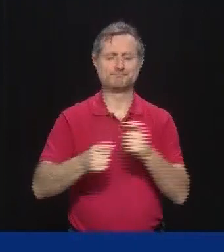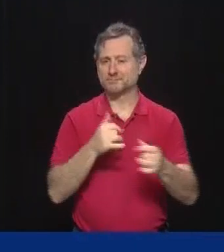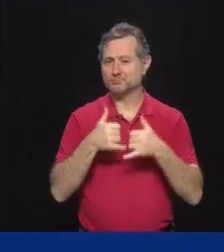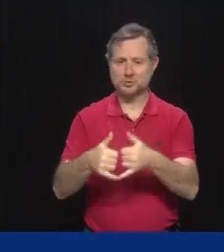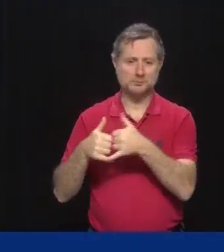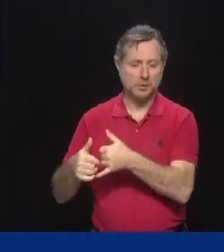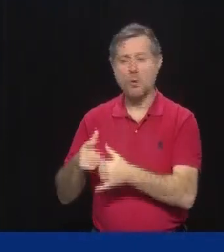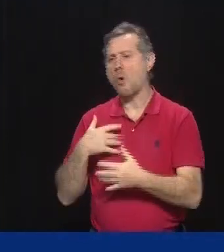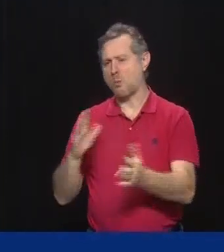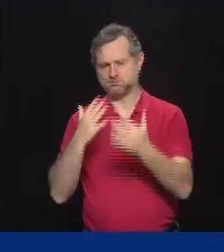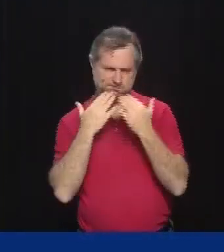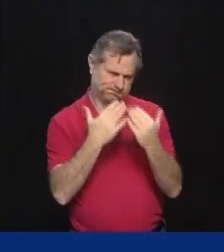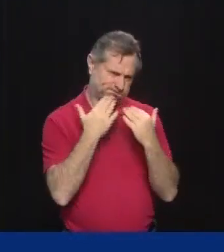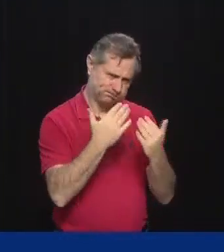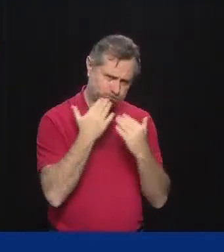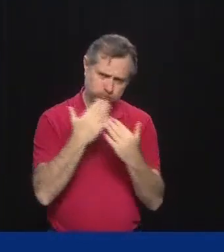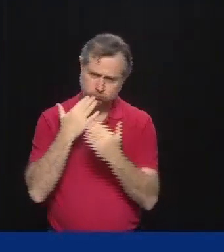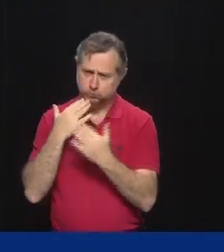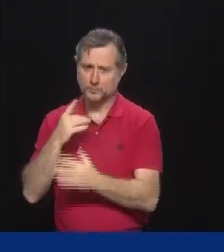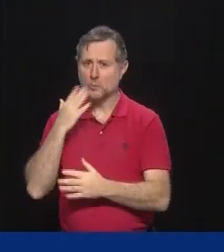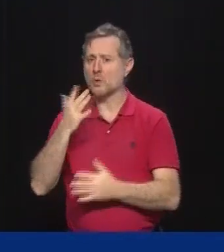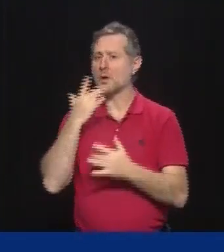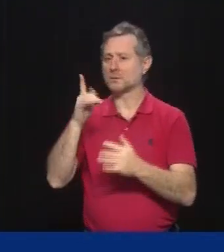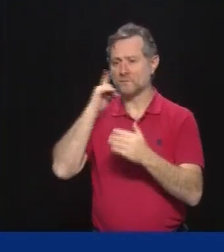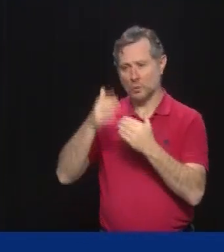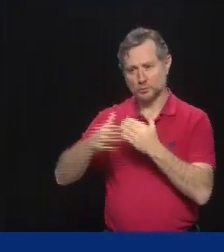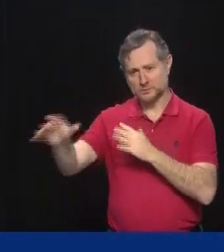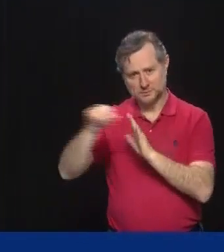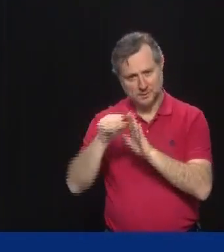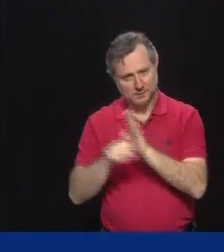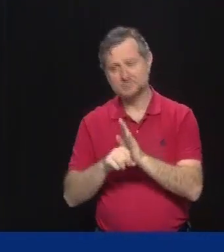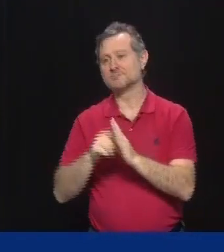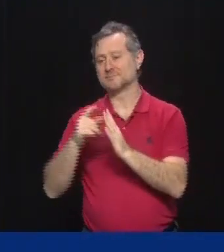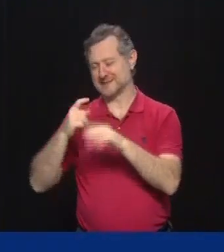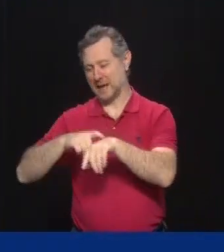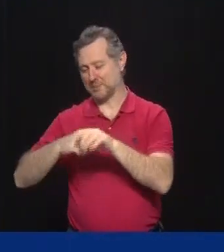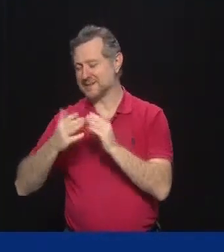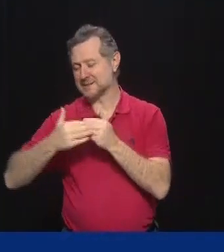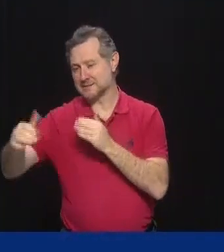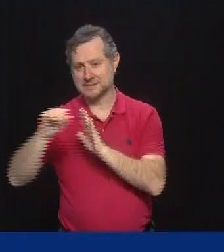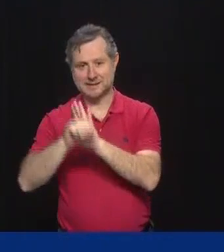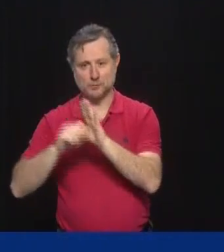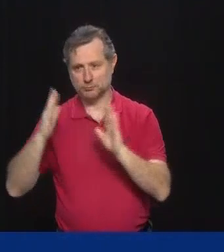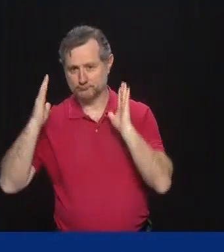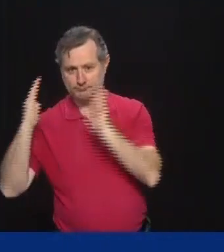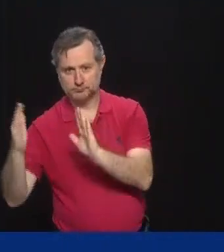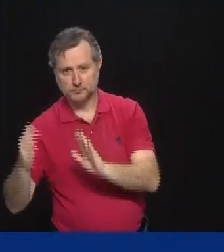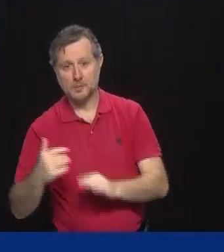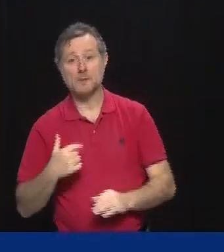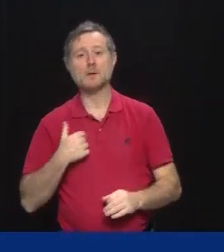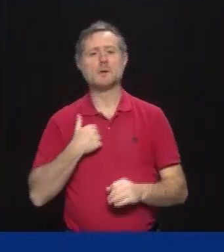I WANT TO THANK THE JETS, THE GIANTS AND BULLS FOR PARTICIPATING. WISH THEM THE BEST FOR THE REST